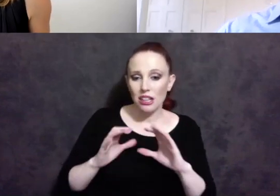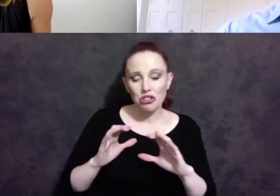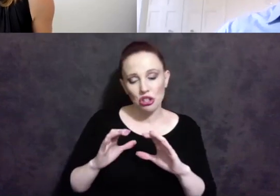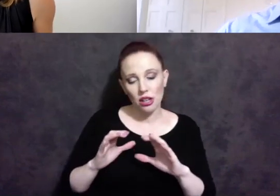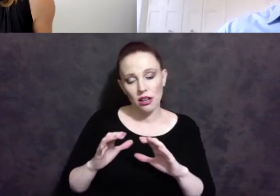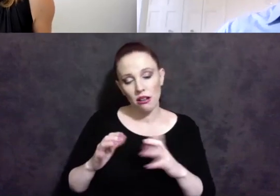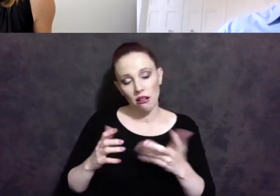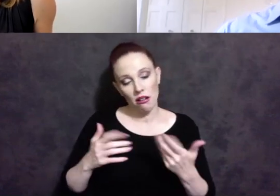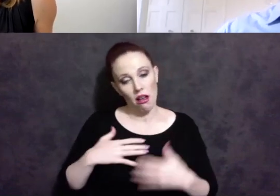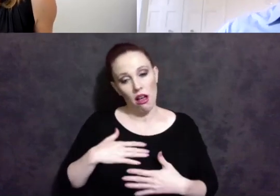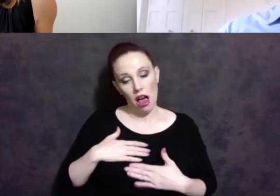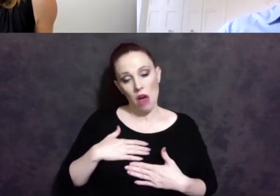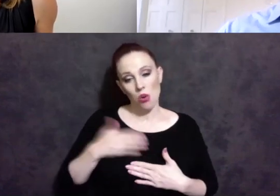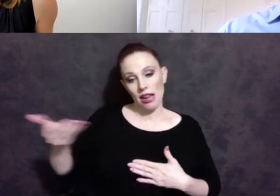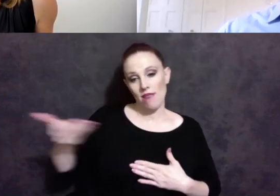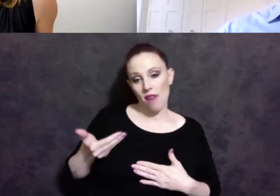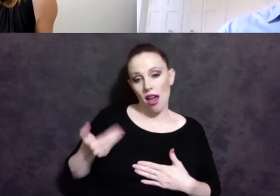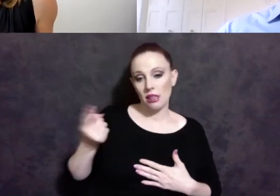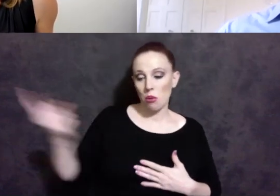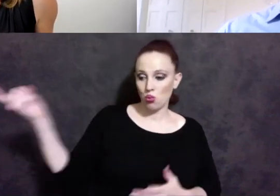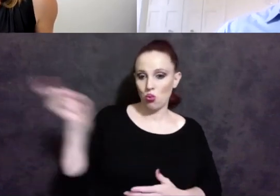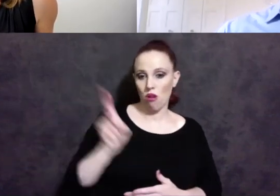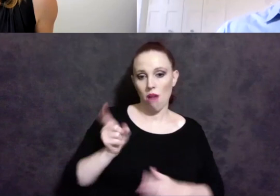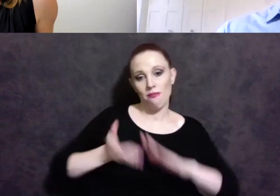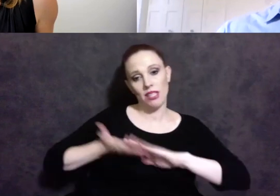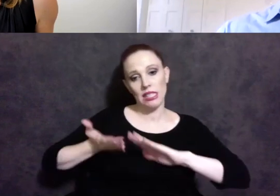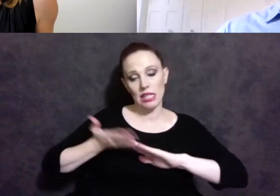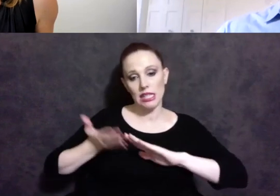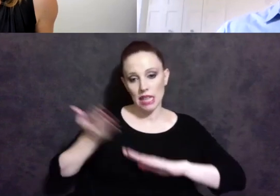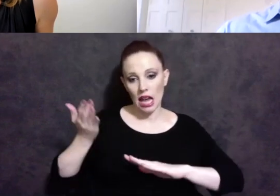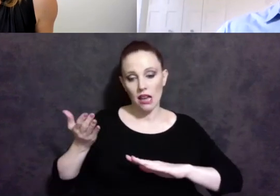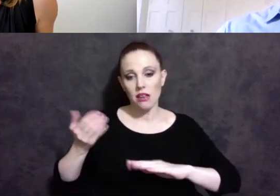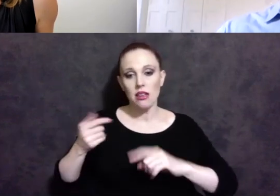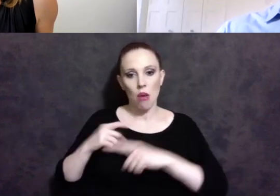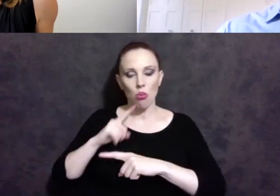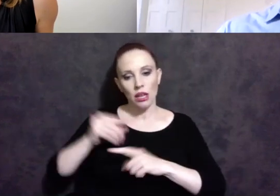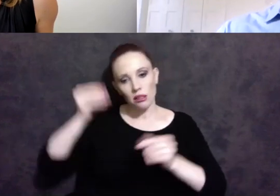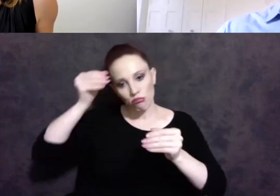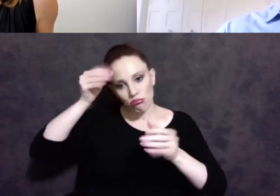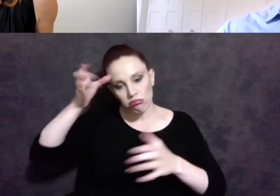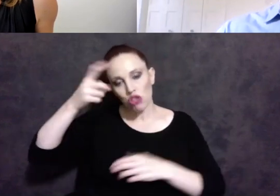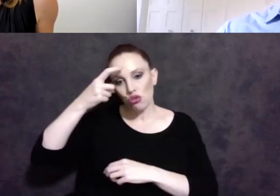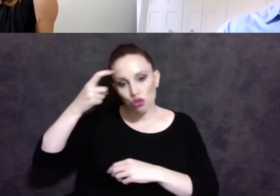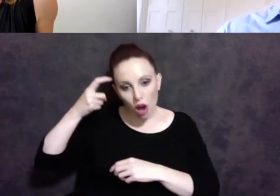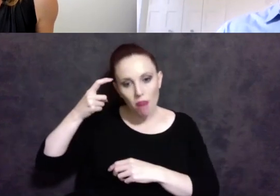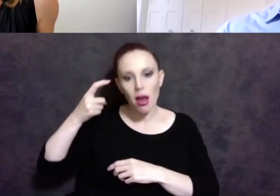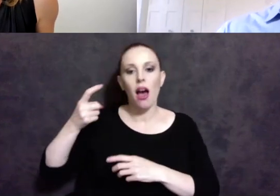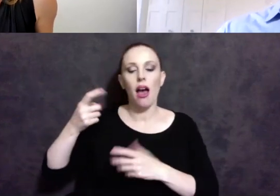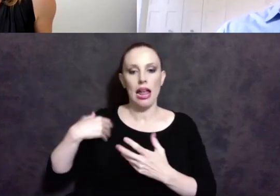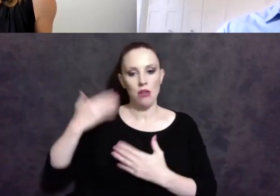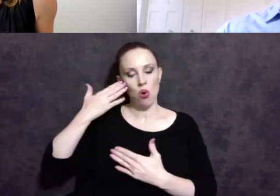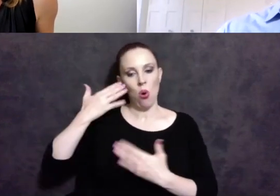a facilitator that is really informed by trauma informed practices that knows how to actually